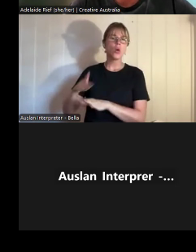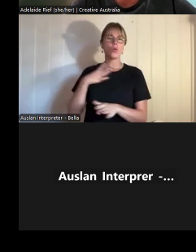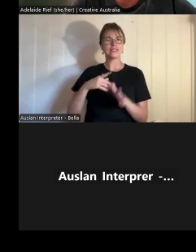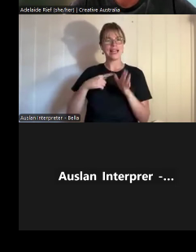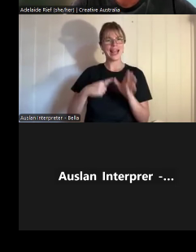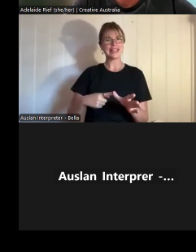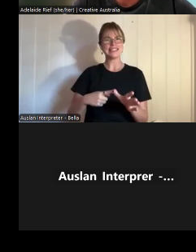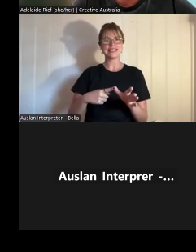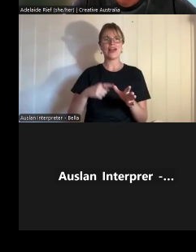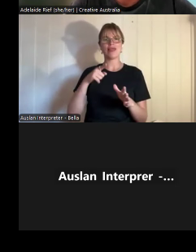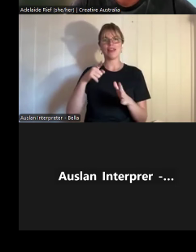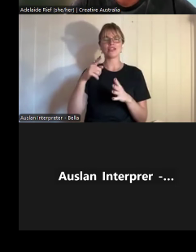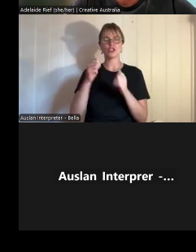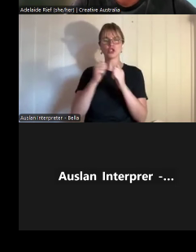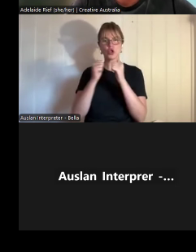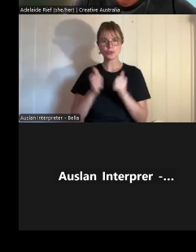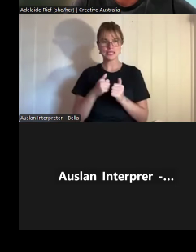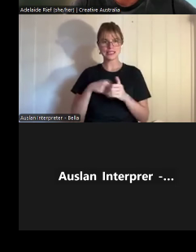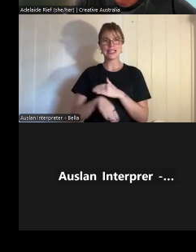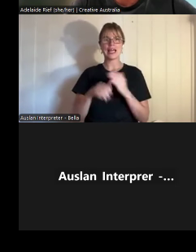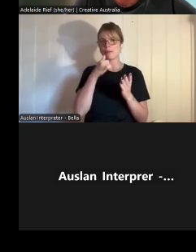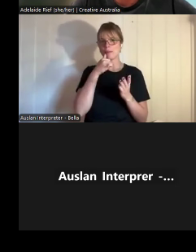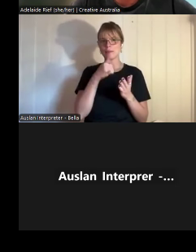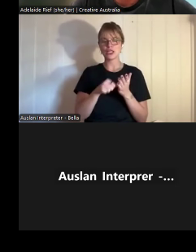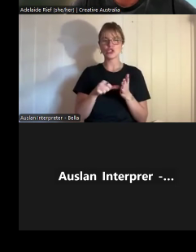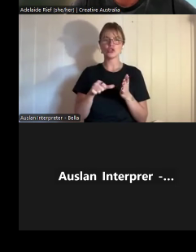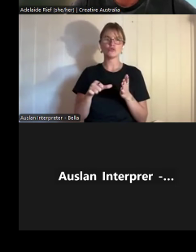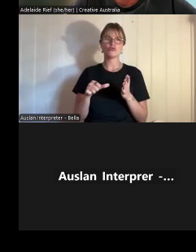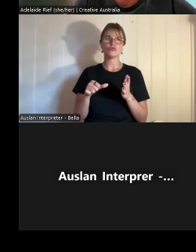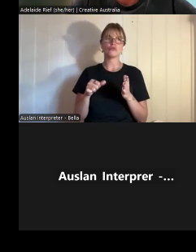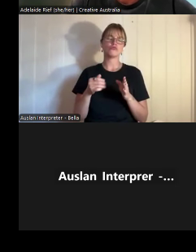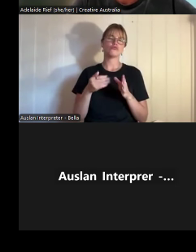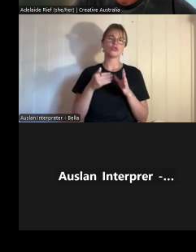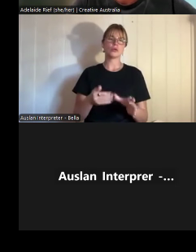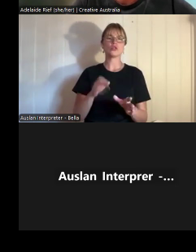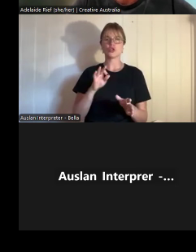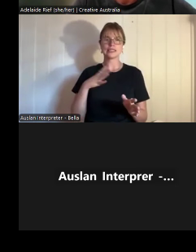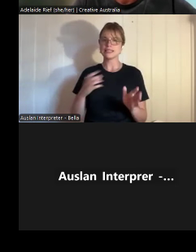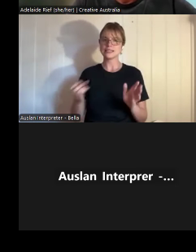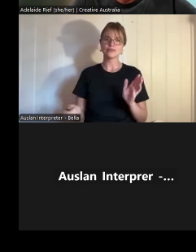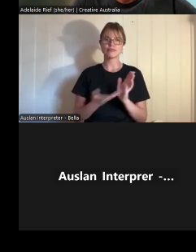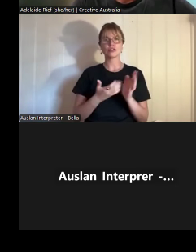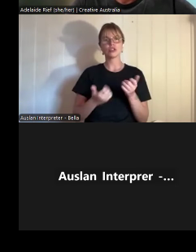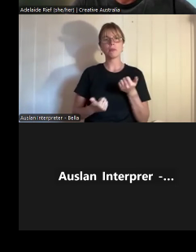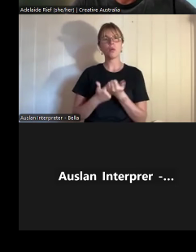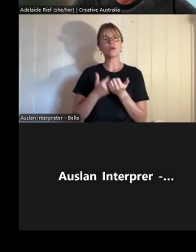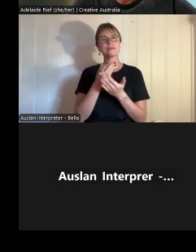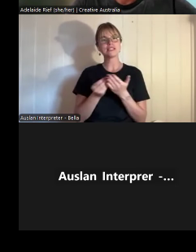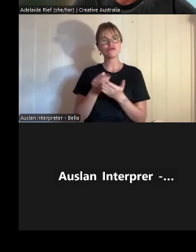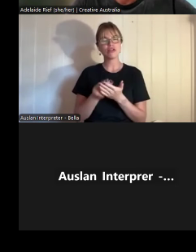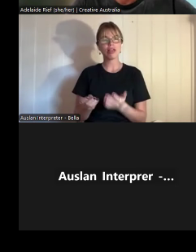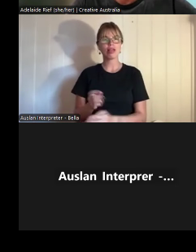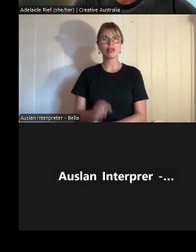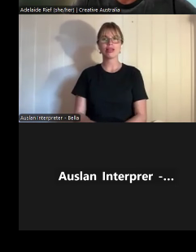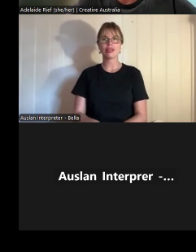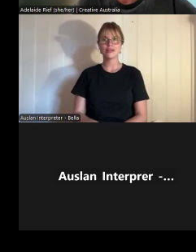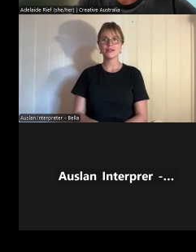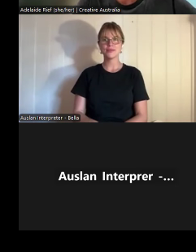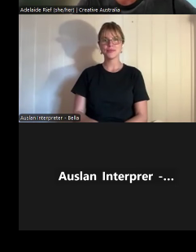documents in your application responses instead of submitting support material. Okay. So next,